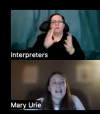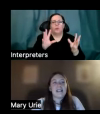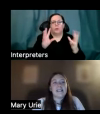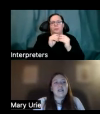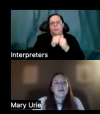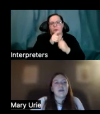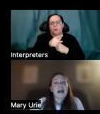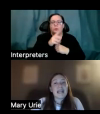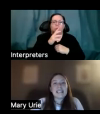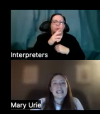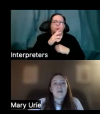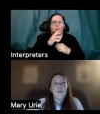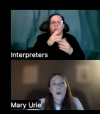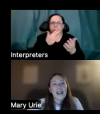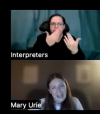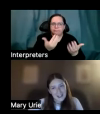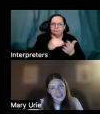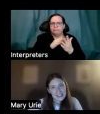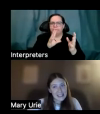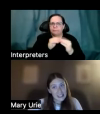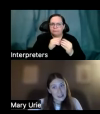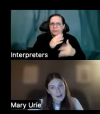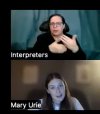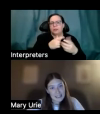and reminding them what action it is that you want them to